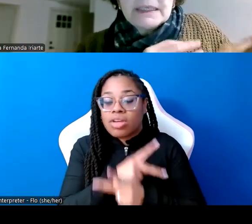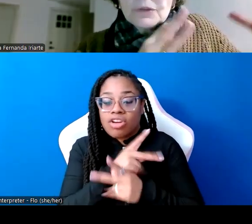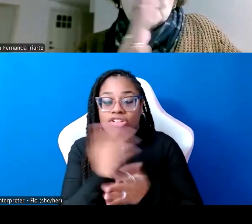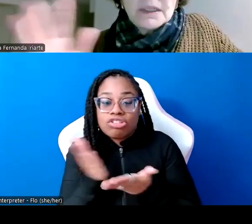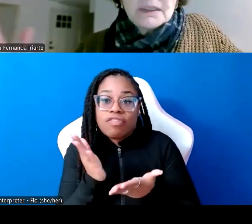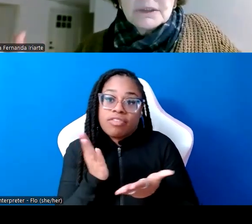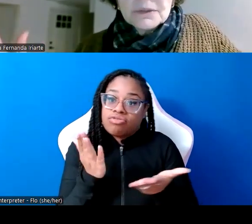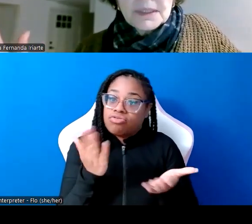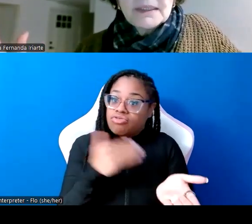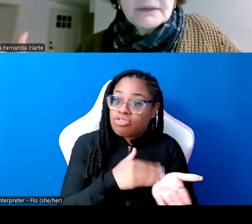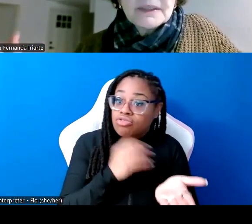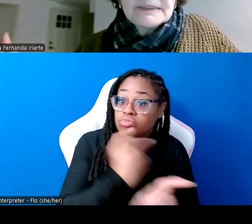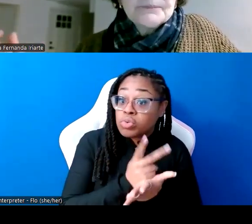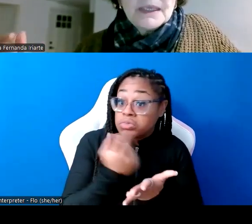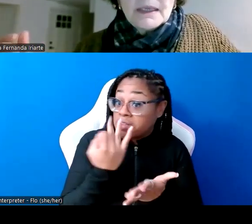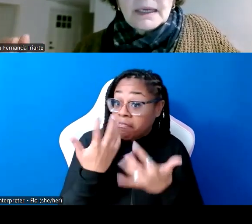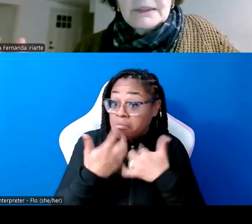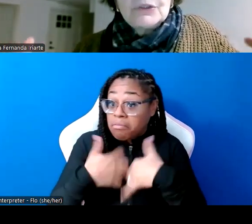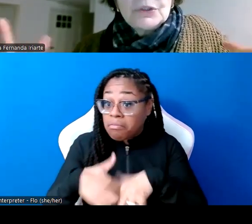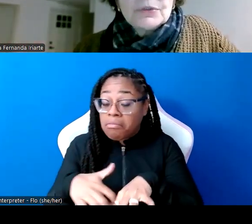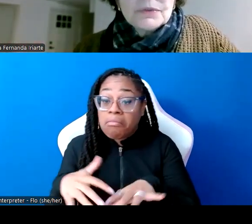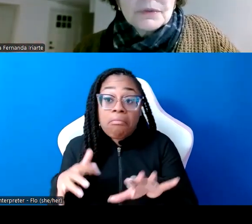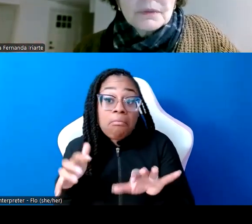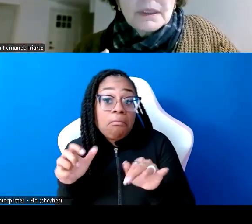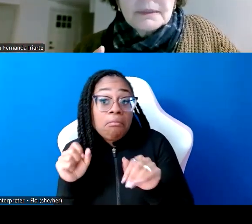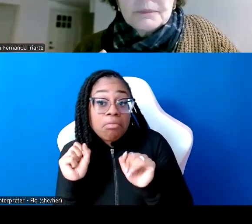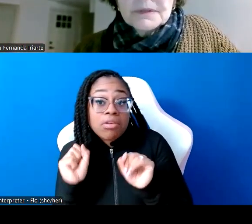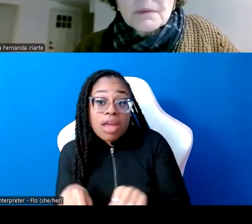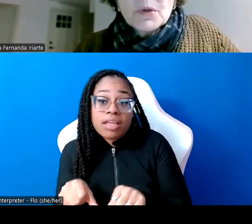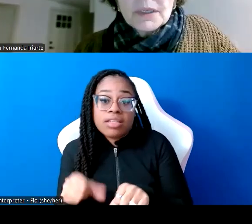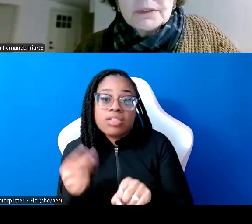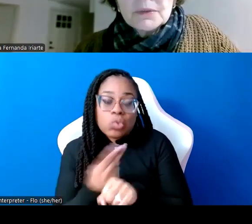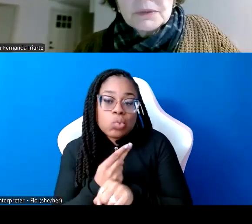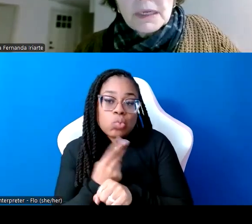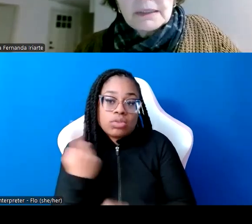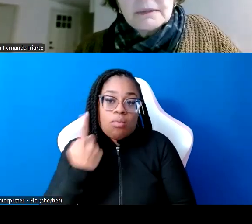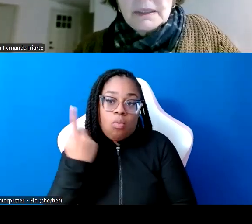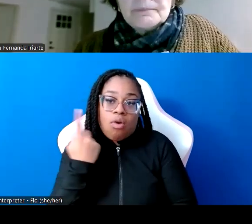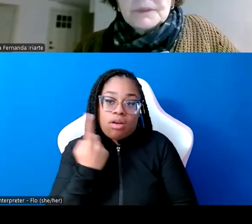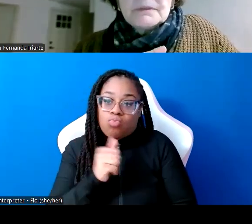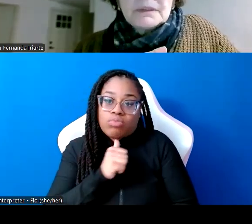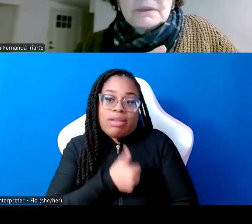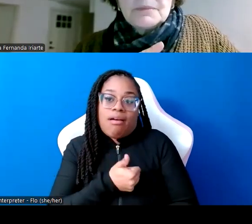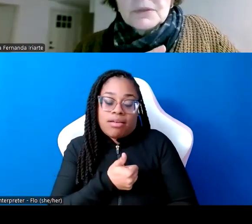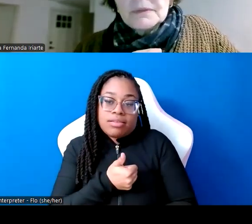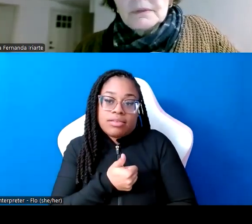So if all goes well, then I can use, someone who's not the person